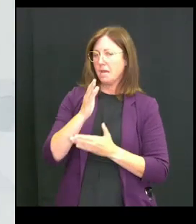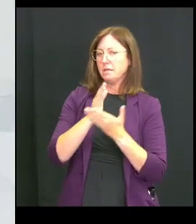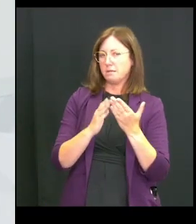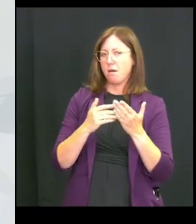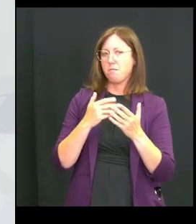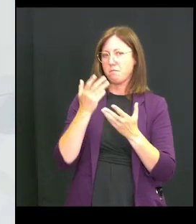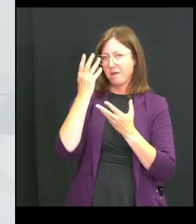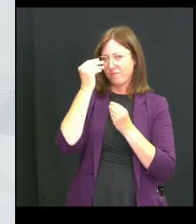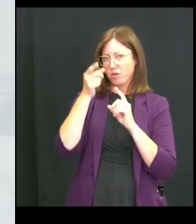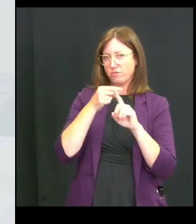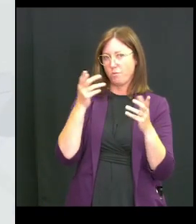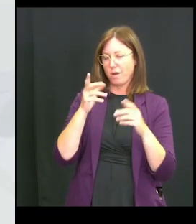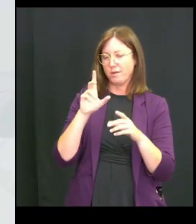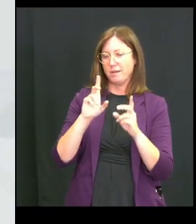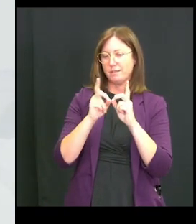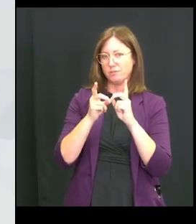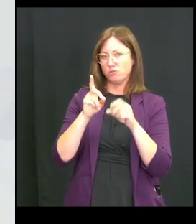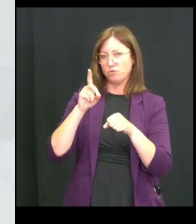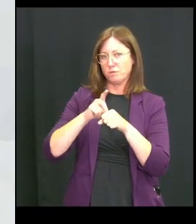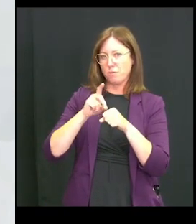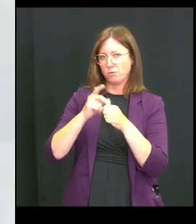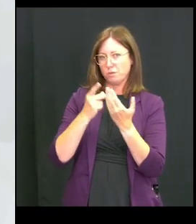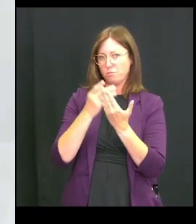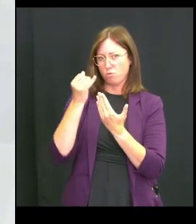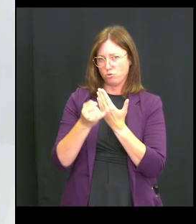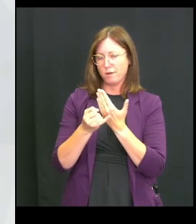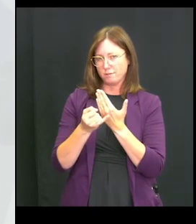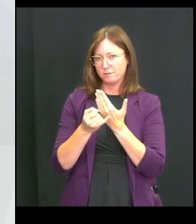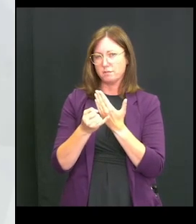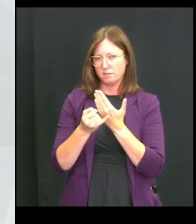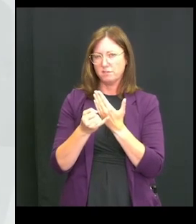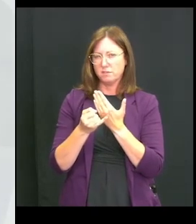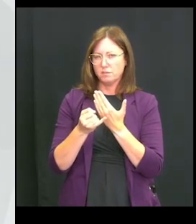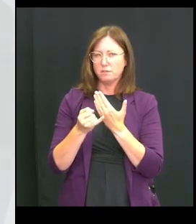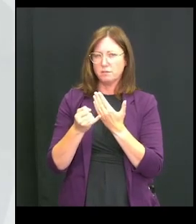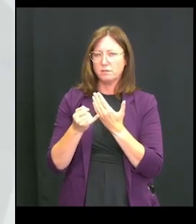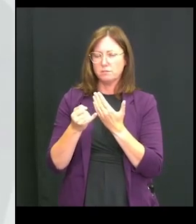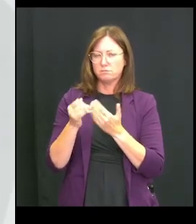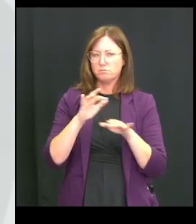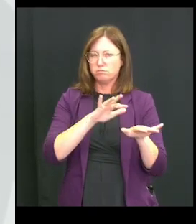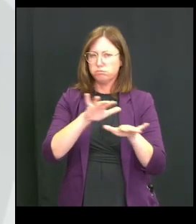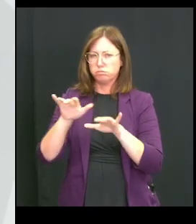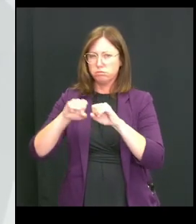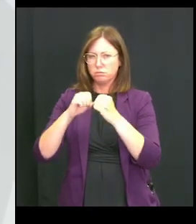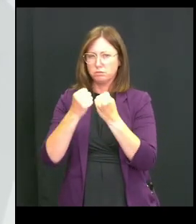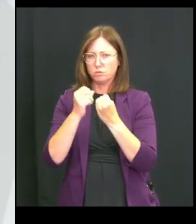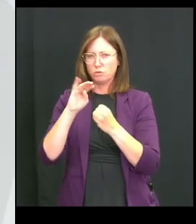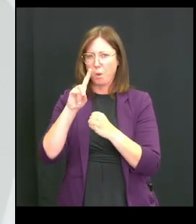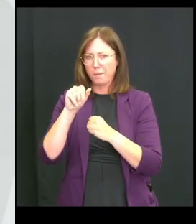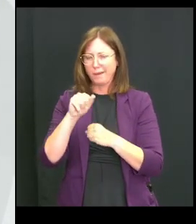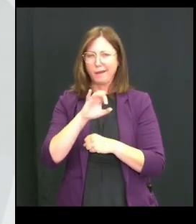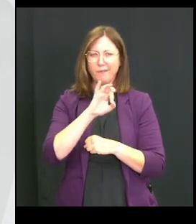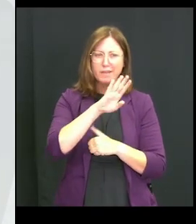and part of that project also did a social media scrape of Facebook, Twitter,